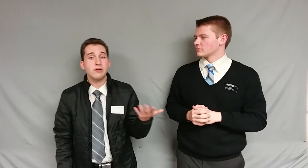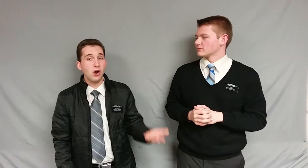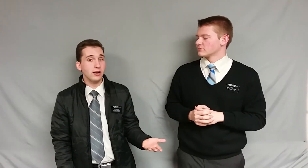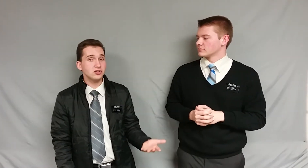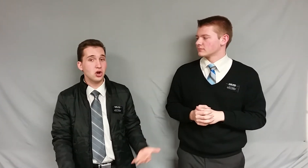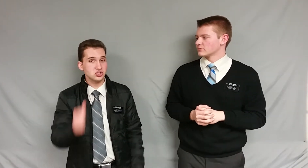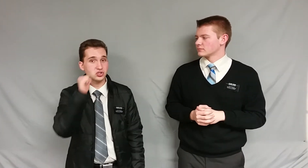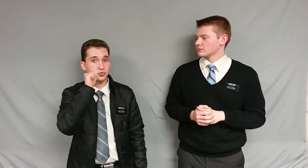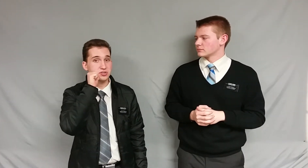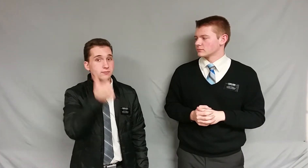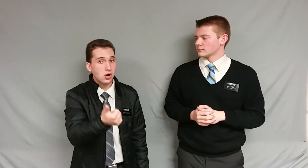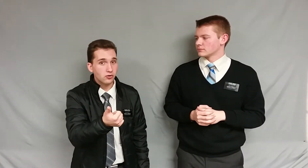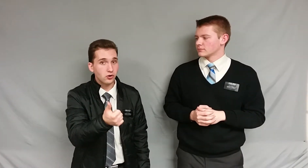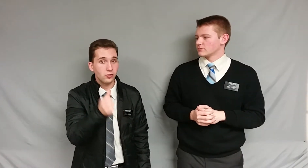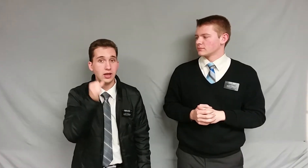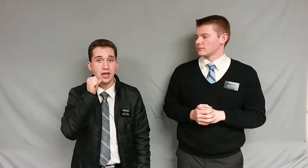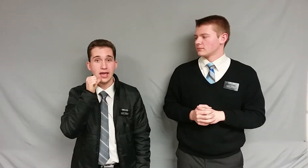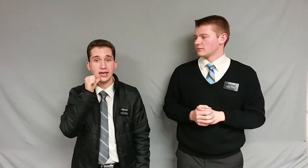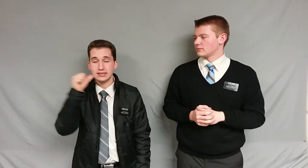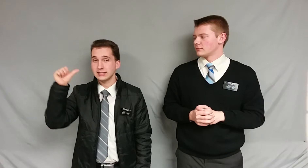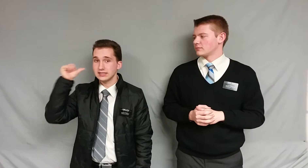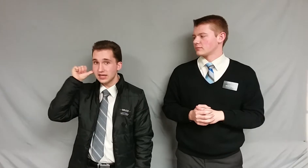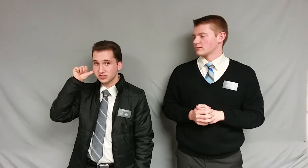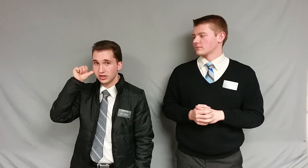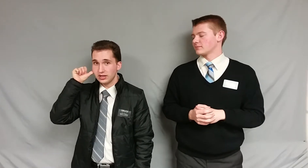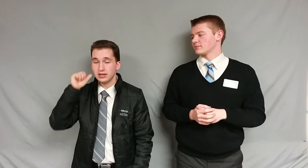We've already taught you TOMORROW and YESTERDAY.